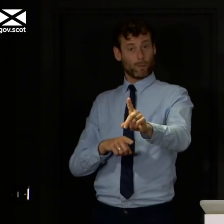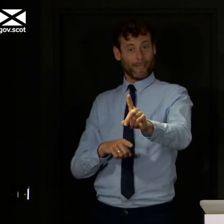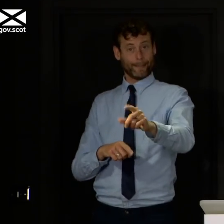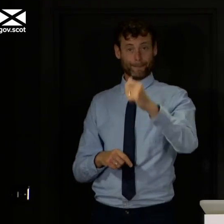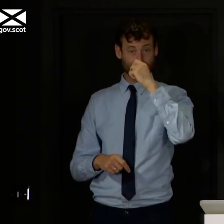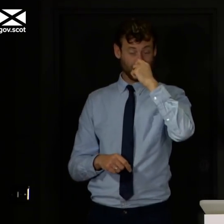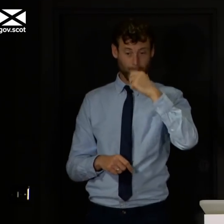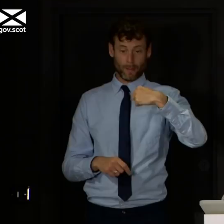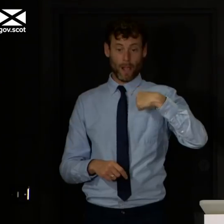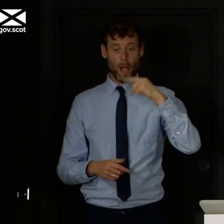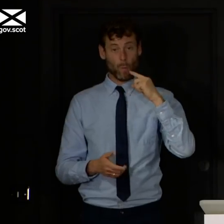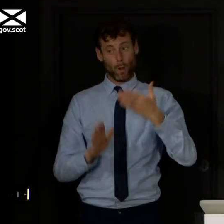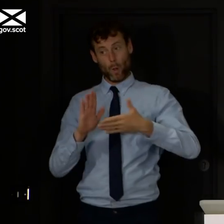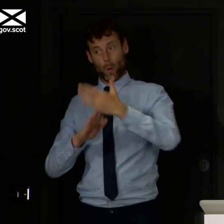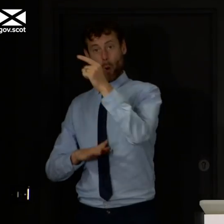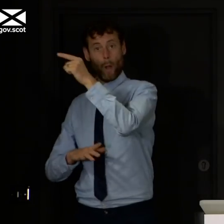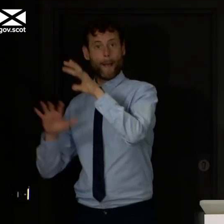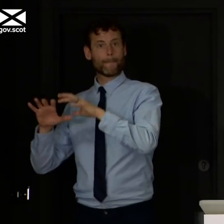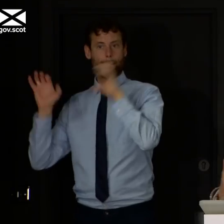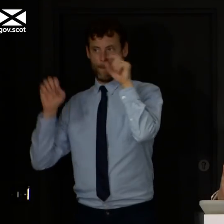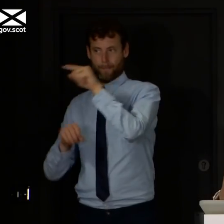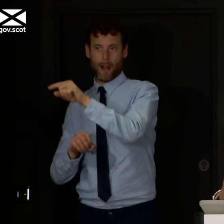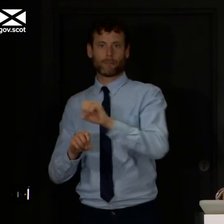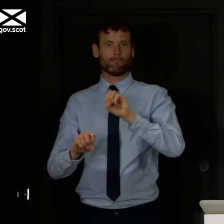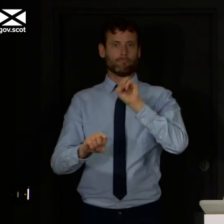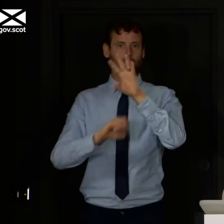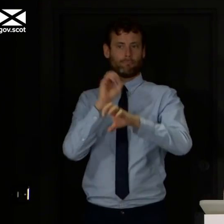in Parliament and outline the conclusions we've reached about going into Phase 2, whether